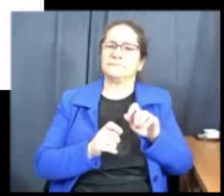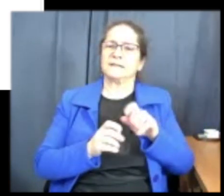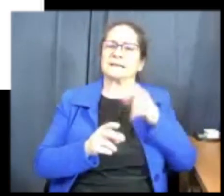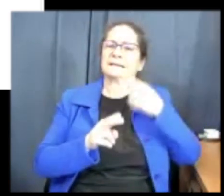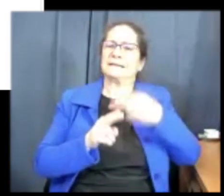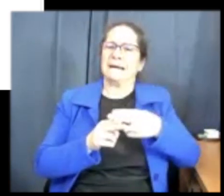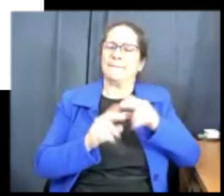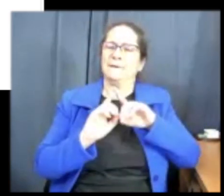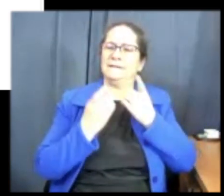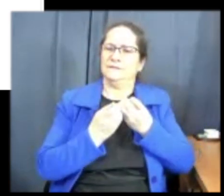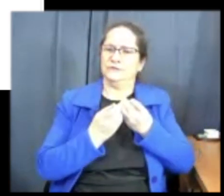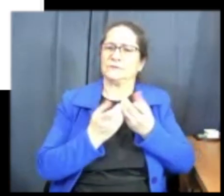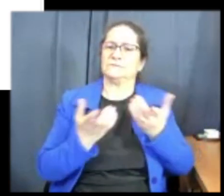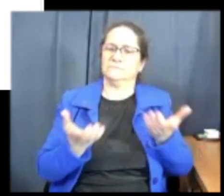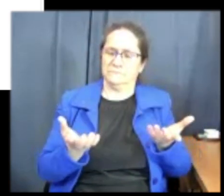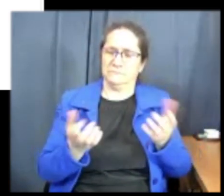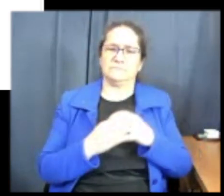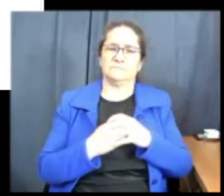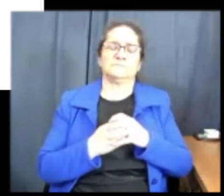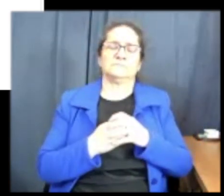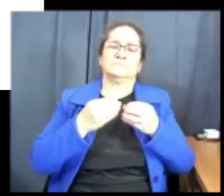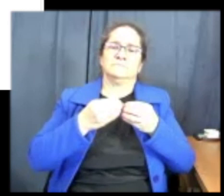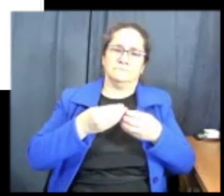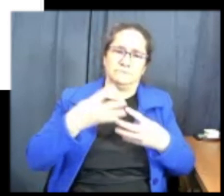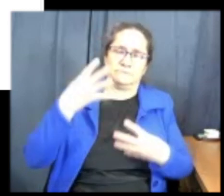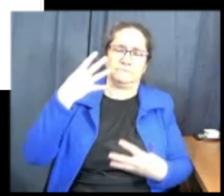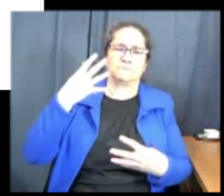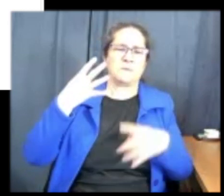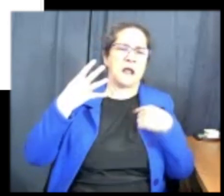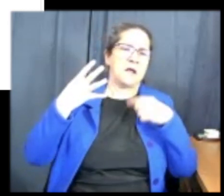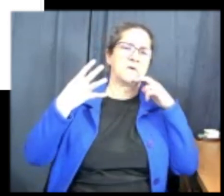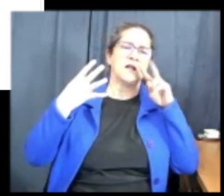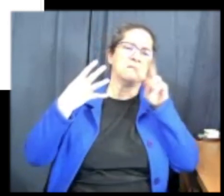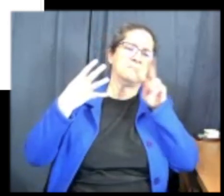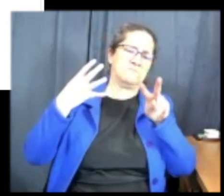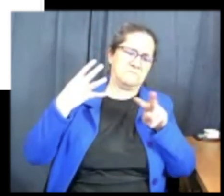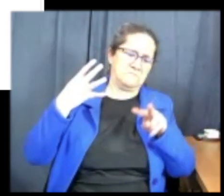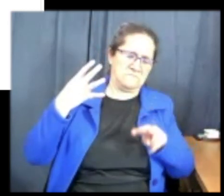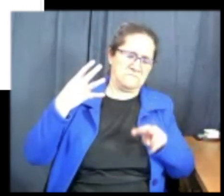name into the box. We'll just start out with Columbus or Columbus City